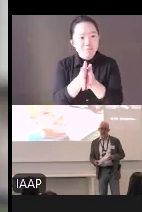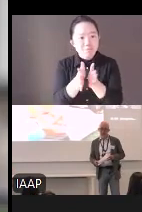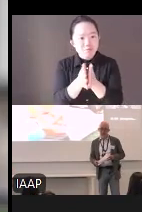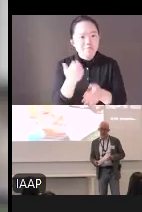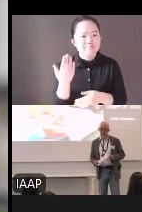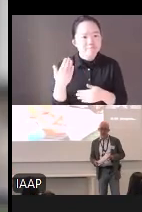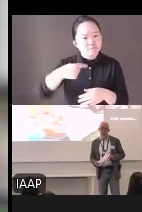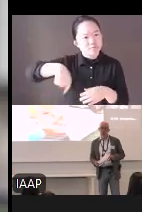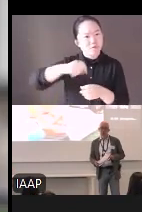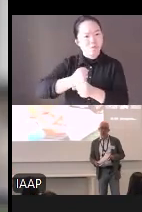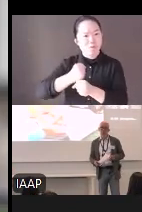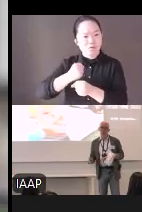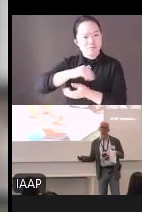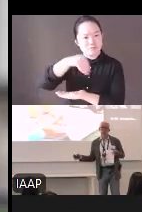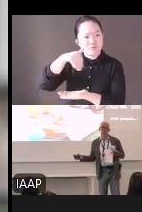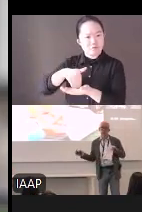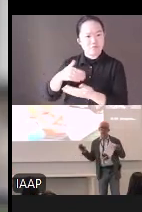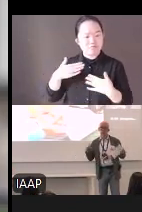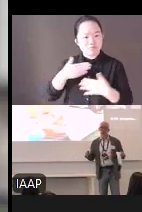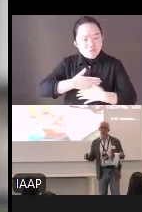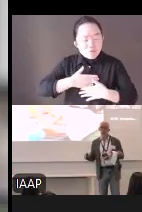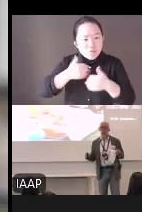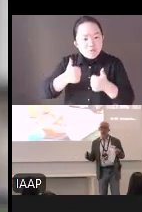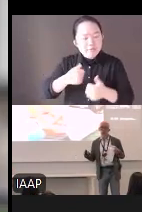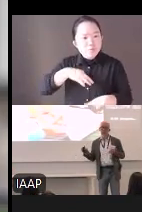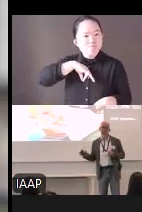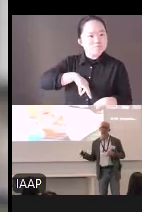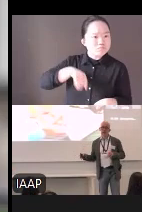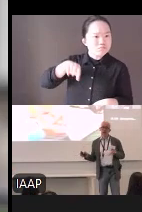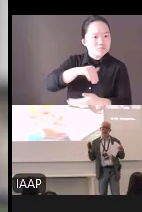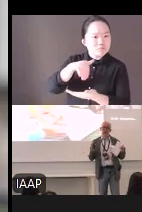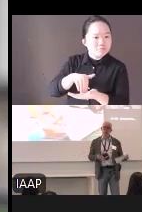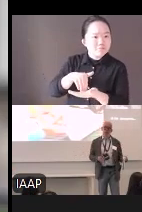And, we have, office both here in Helsinki and in Stockholm.